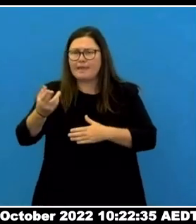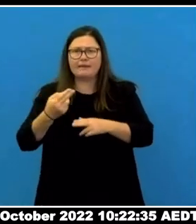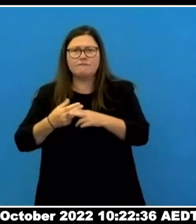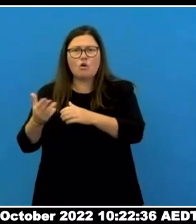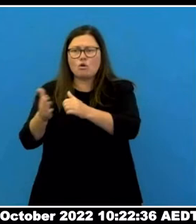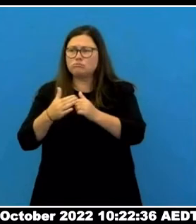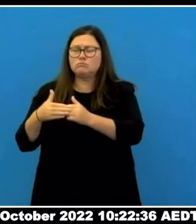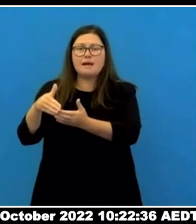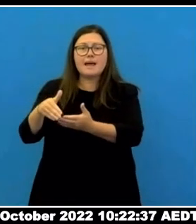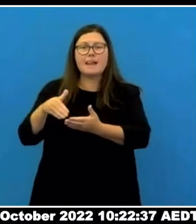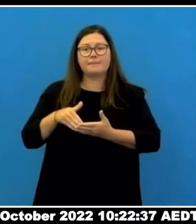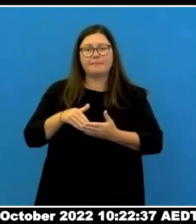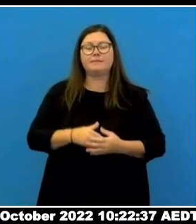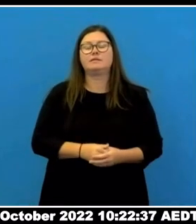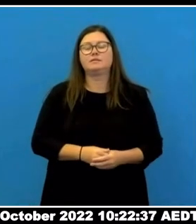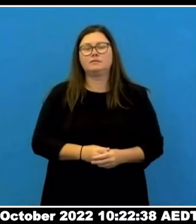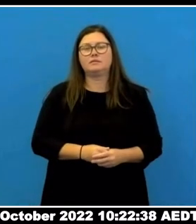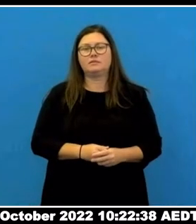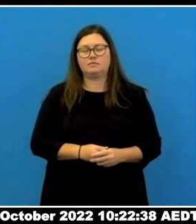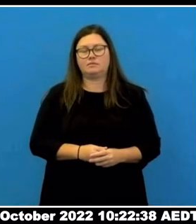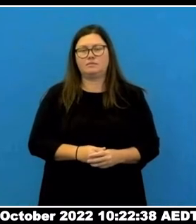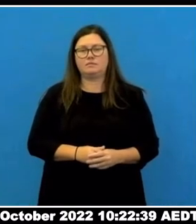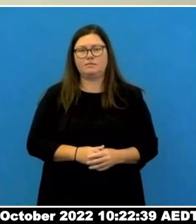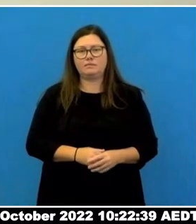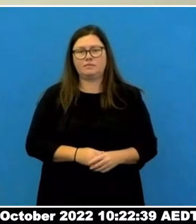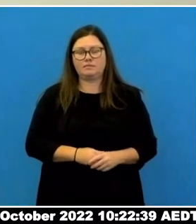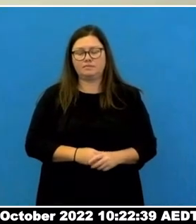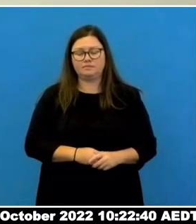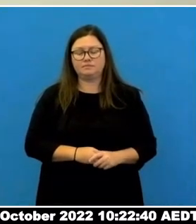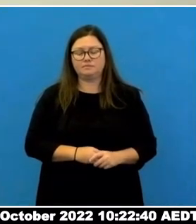in the Australian Human Rights Commission is pretty well worn and tried.